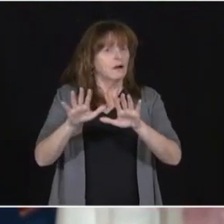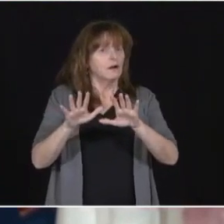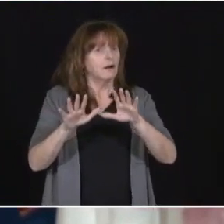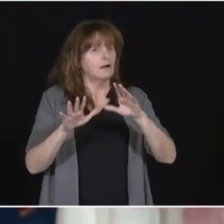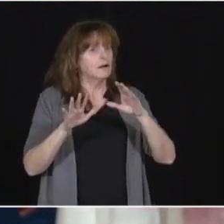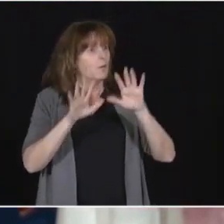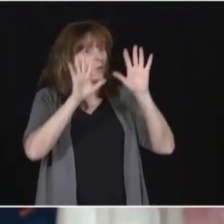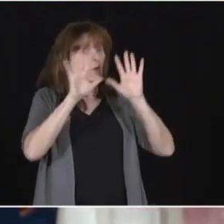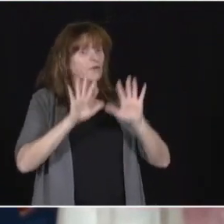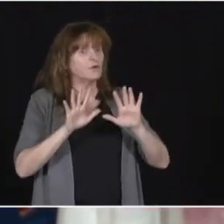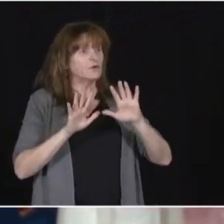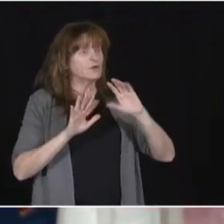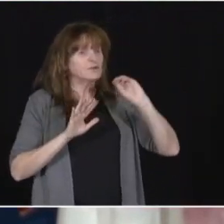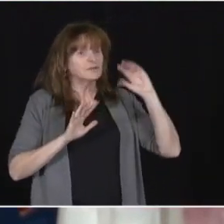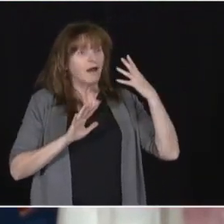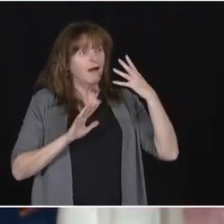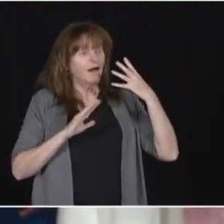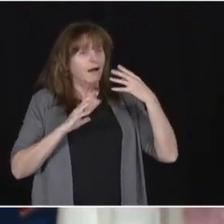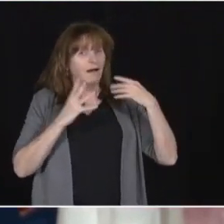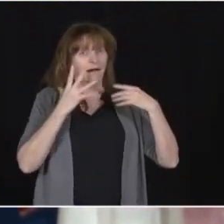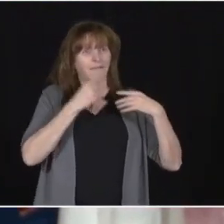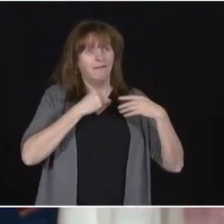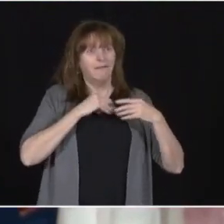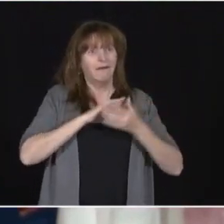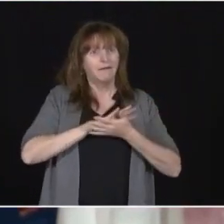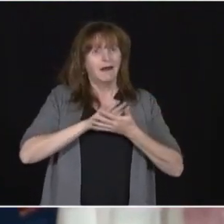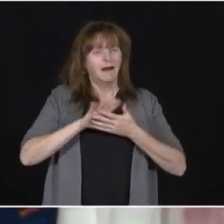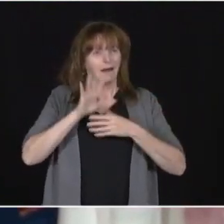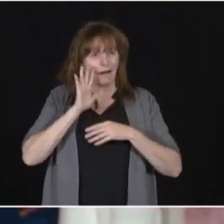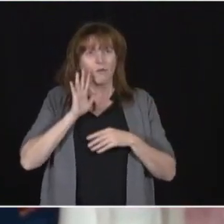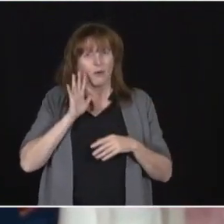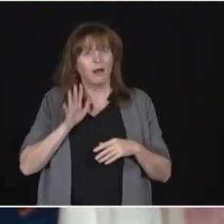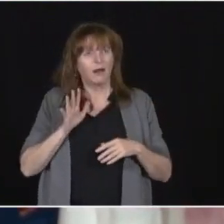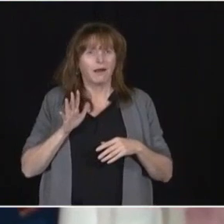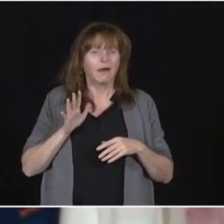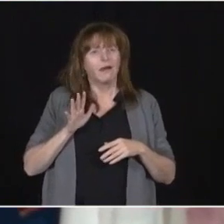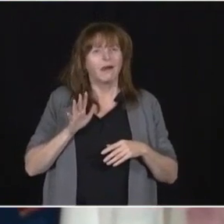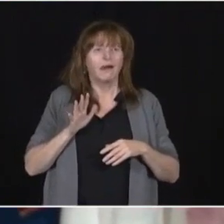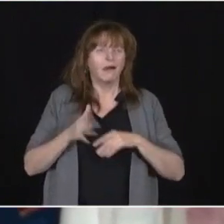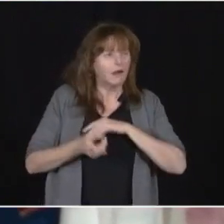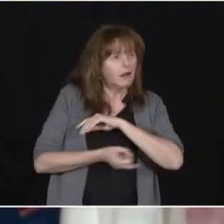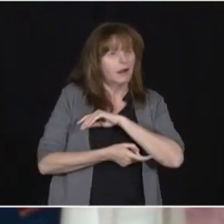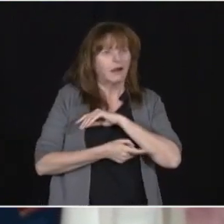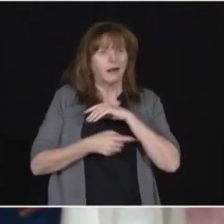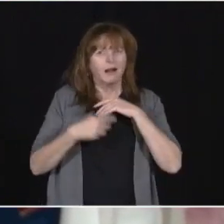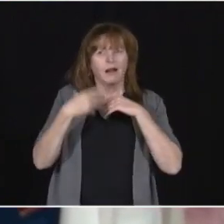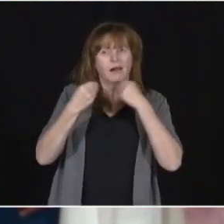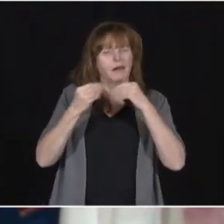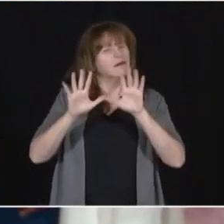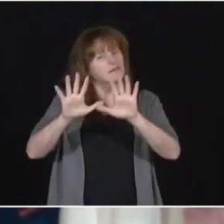that our best defence and best protection against this deadly virus is continuing to follow the public health measures. Staying at home